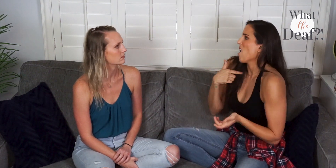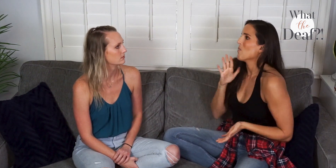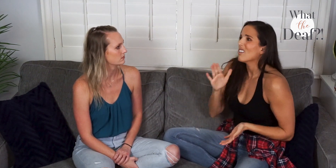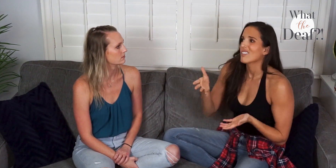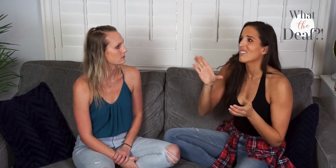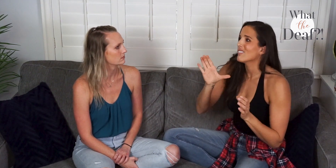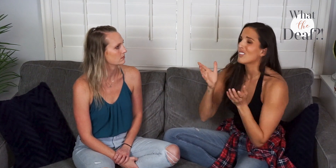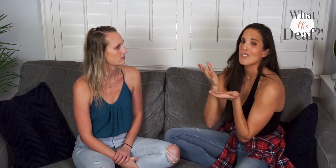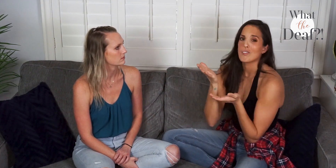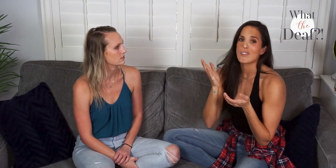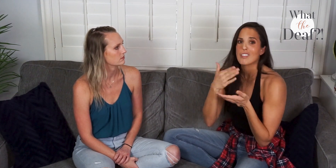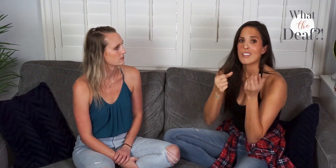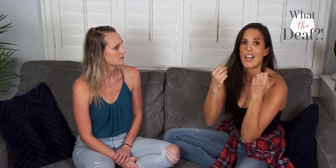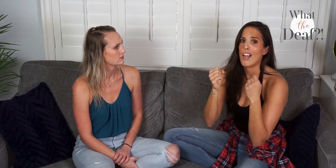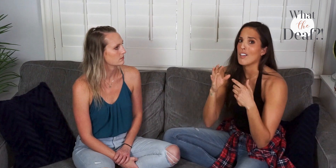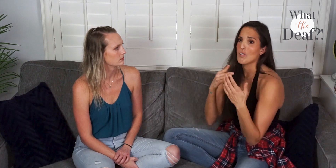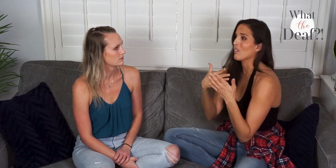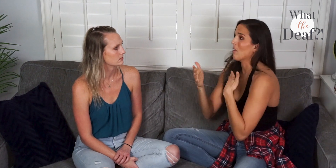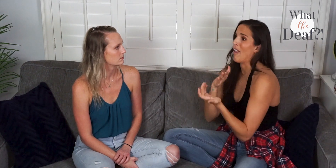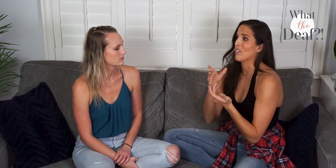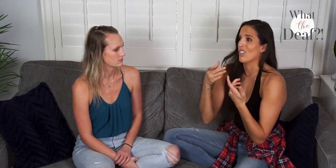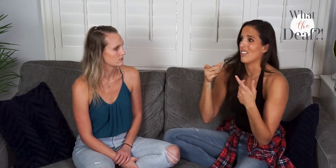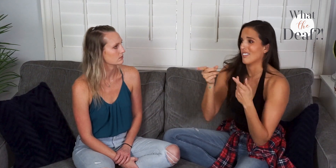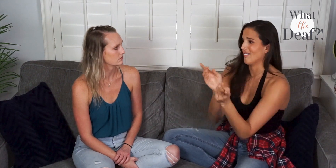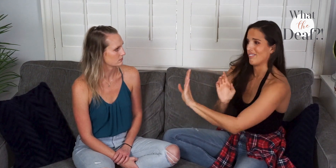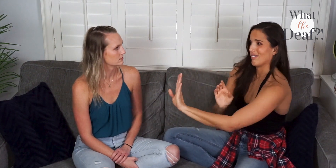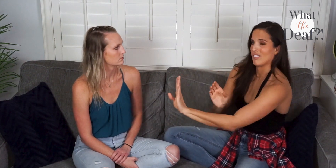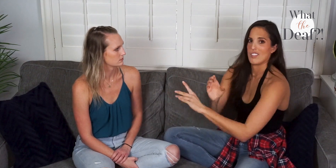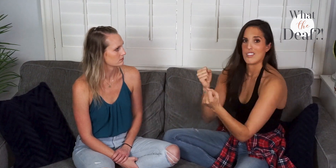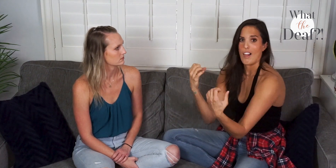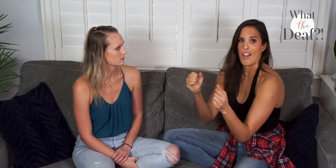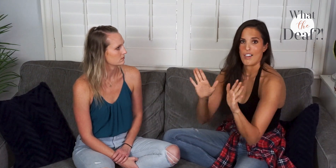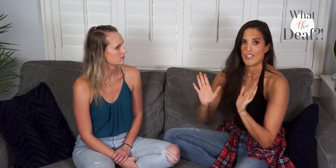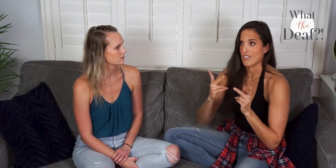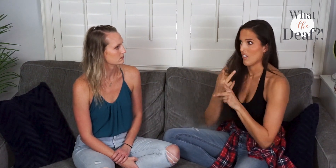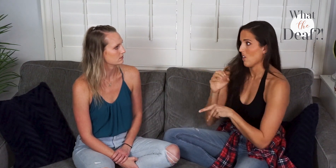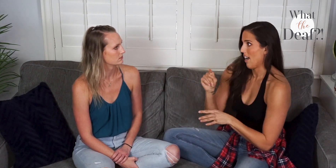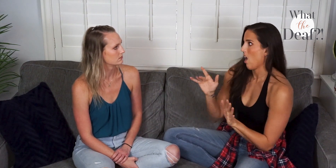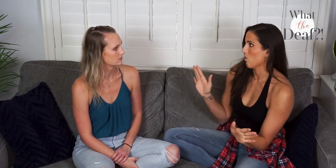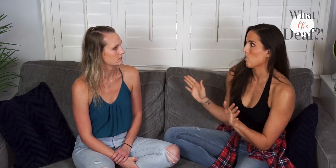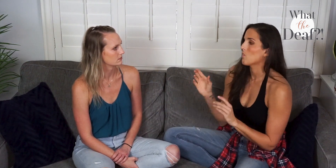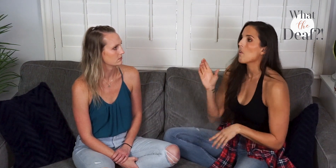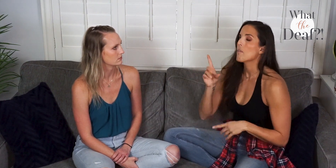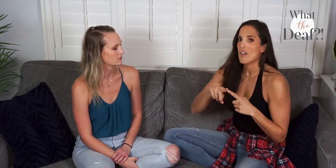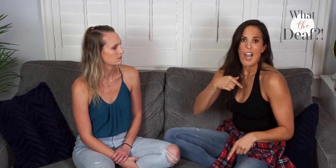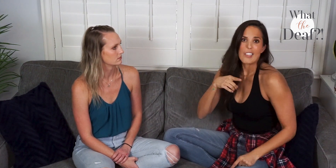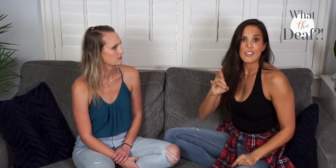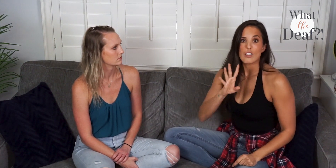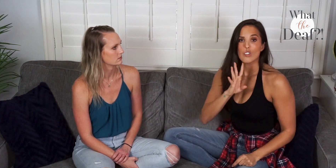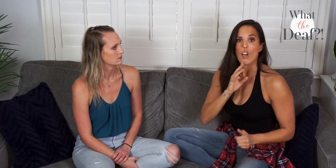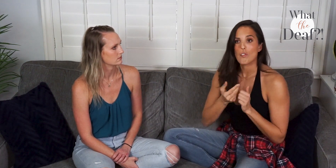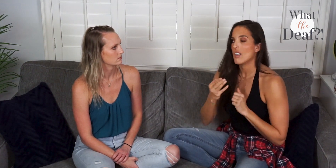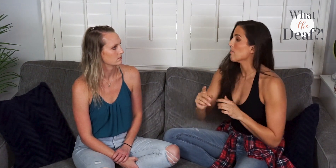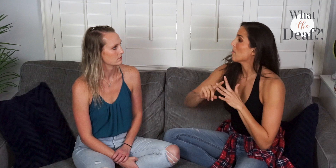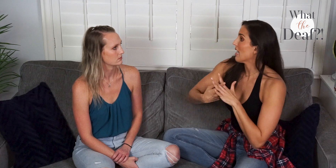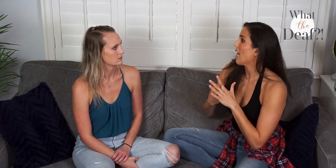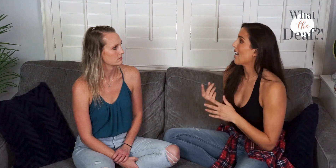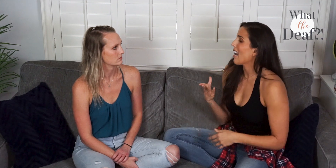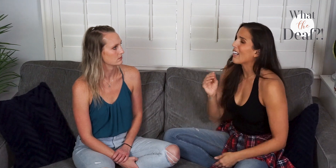but I will help out and sign or do whatever, but it's really between you two. But I did speak with him the first time that I met him